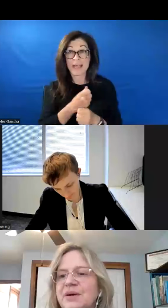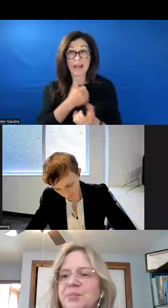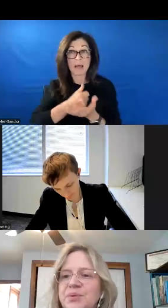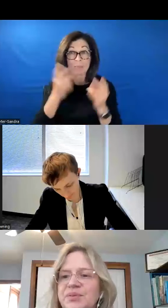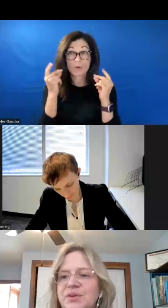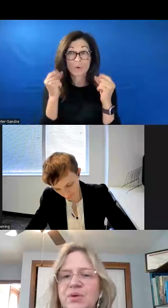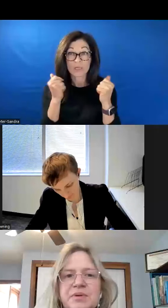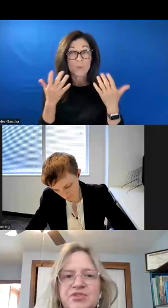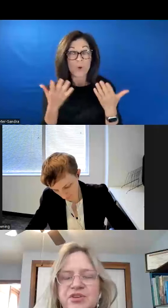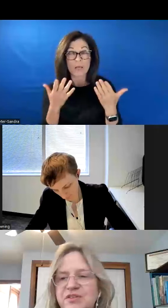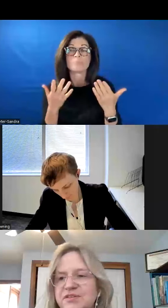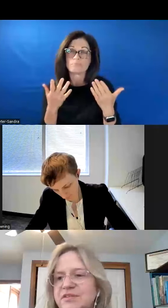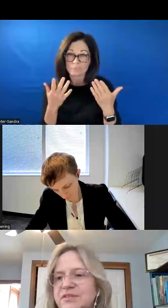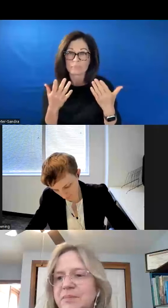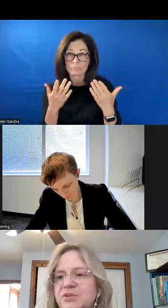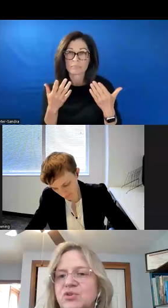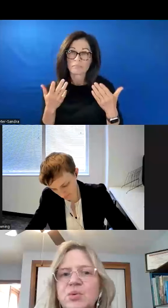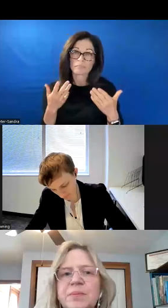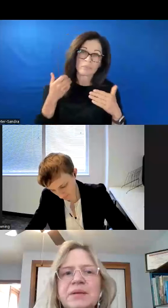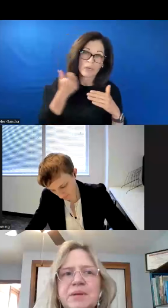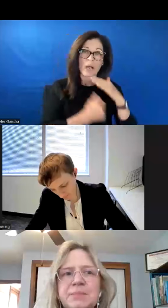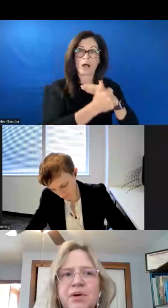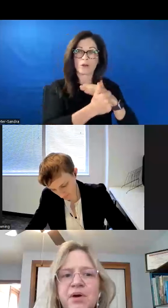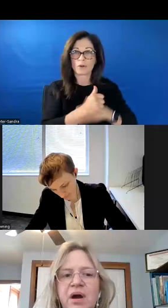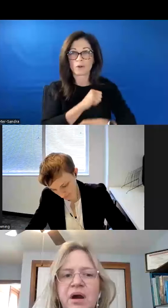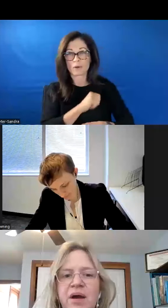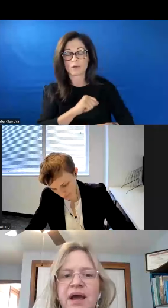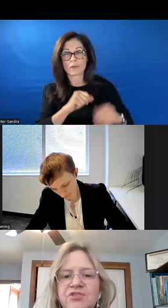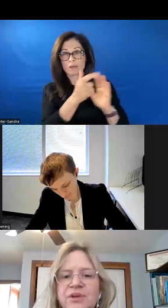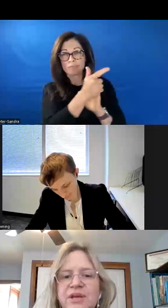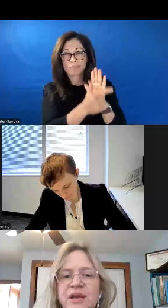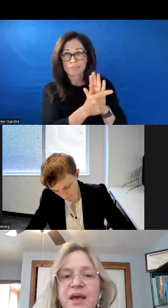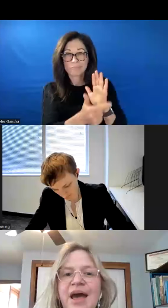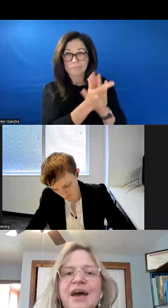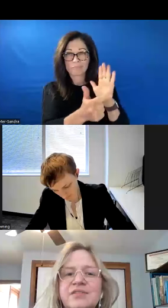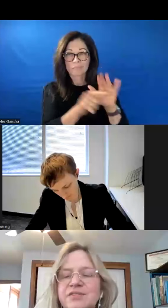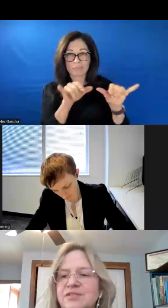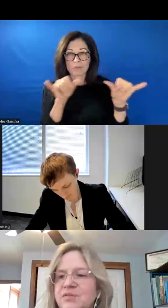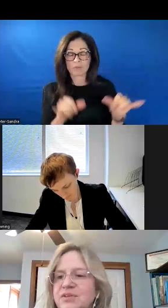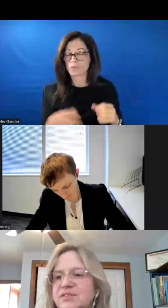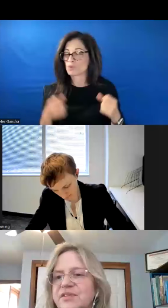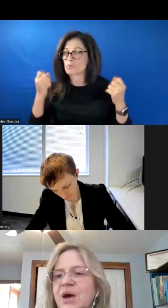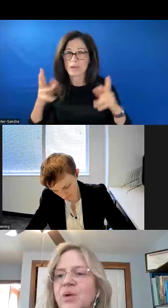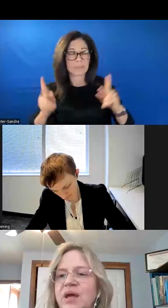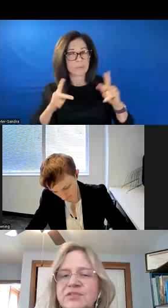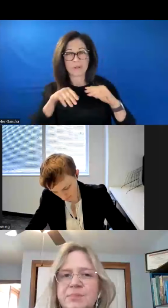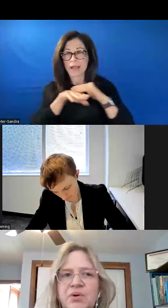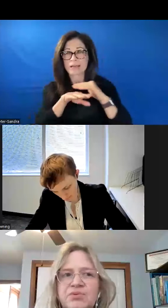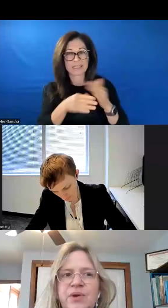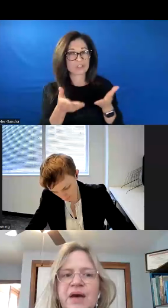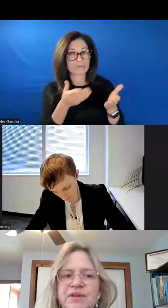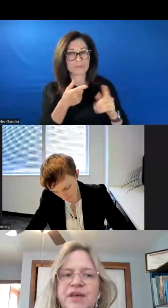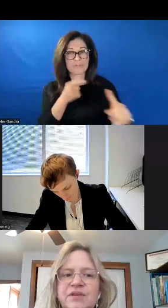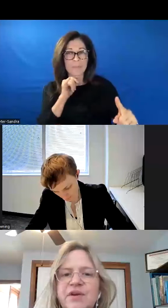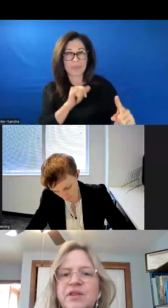END UP IN THE CRIMINAL JUSTICE SYSTEM AND TOO MANY PEOPLE ARE ACCESSING SERVICES THAT WAY OPPOSED TO HAVING THAT AVAILABLE